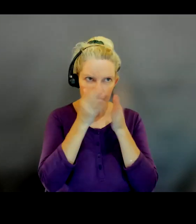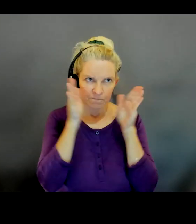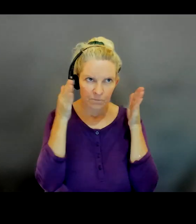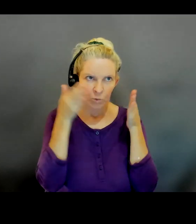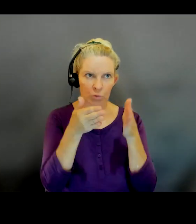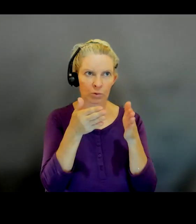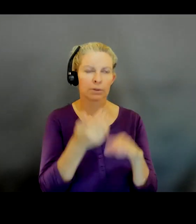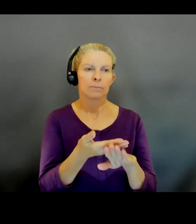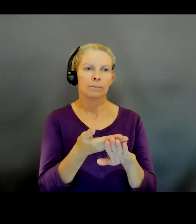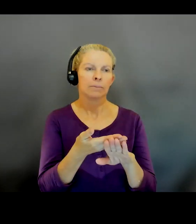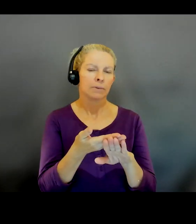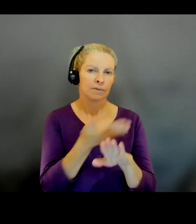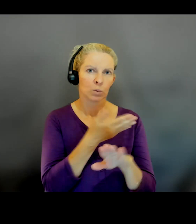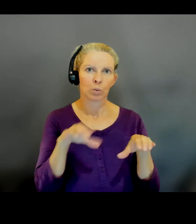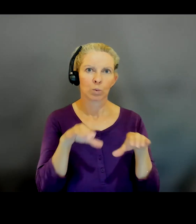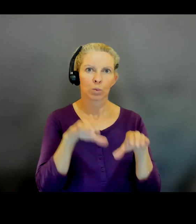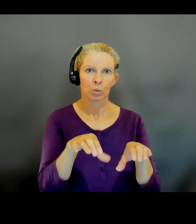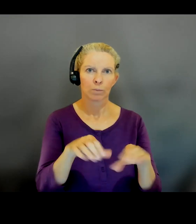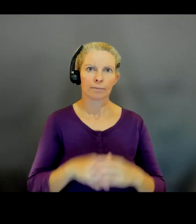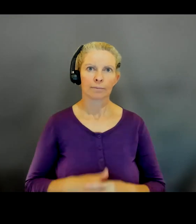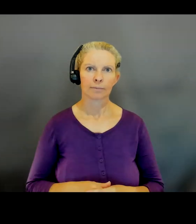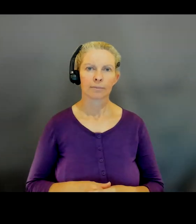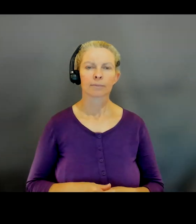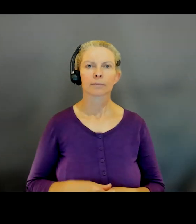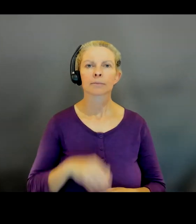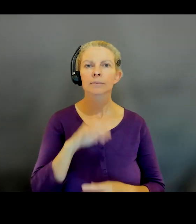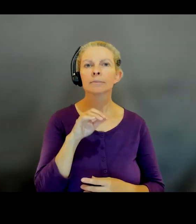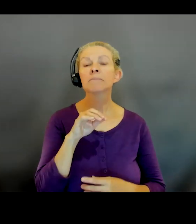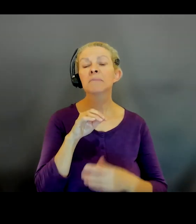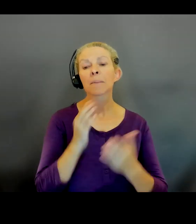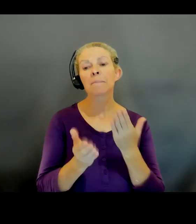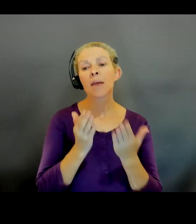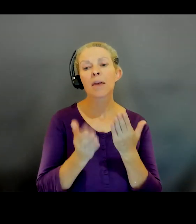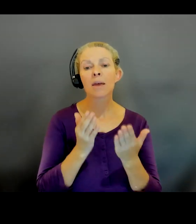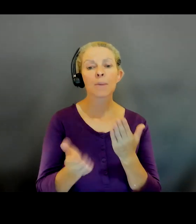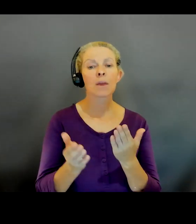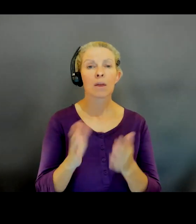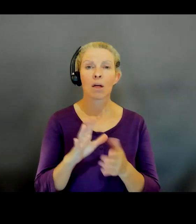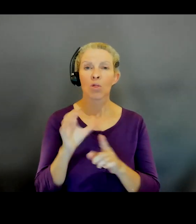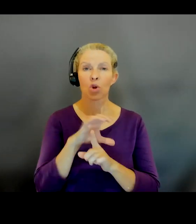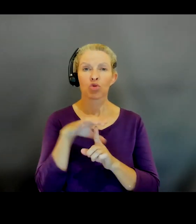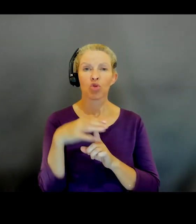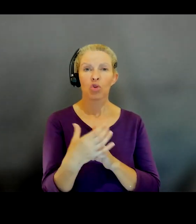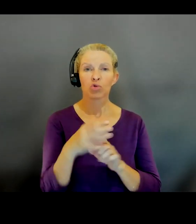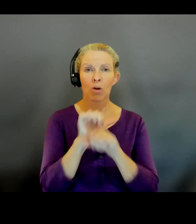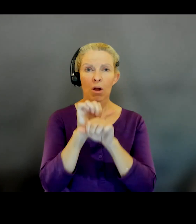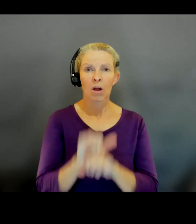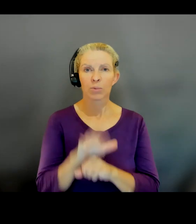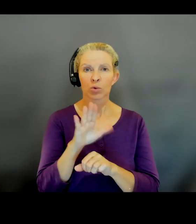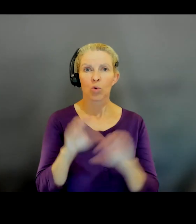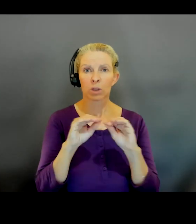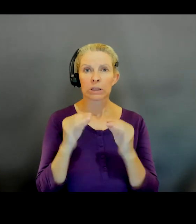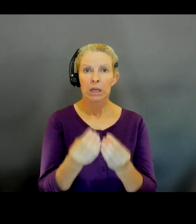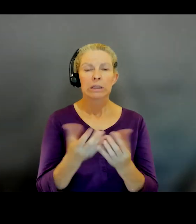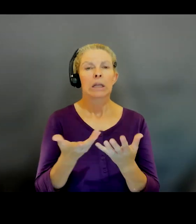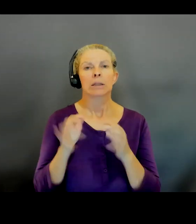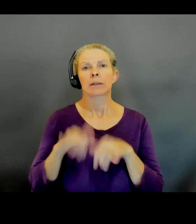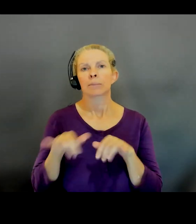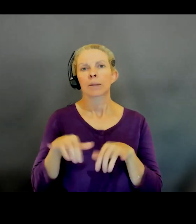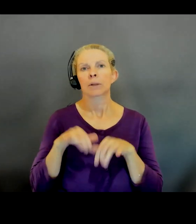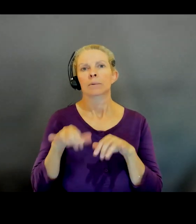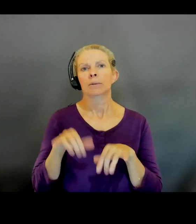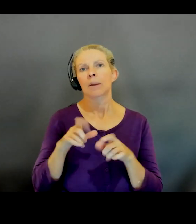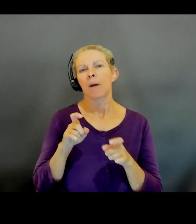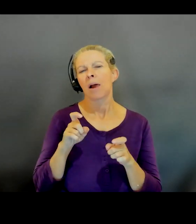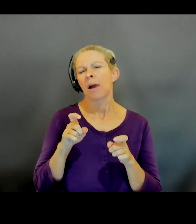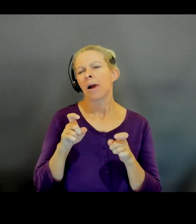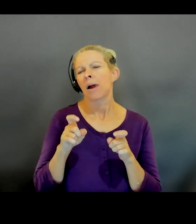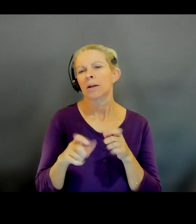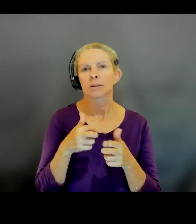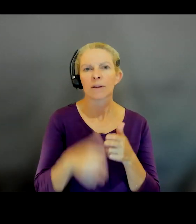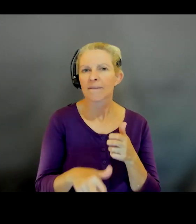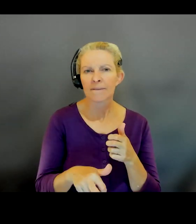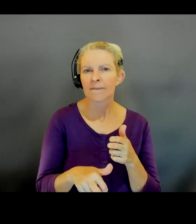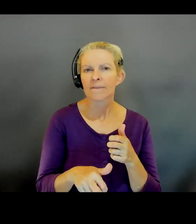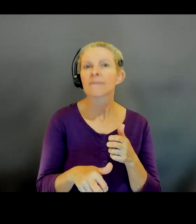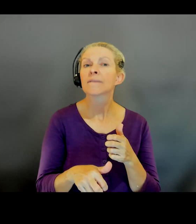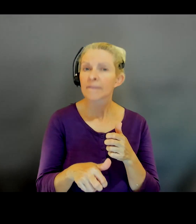be that it will require a big culture change, and it can take a while to do that, but it can